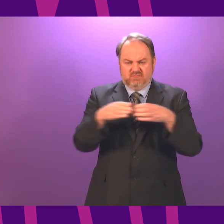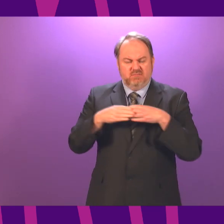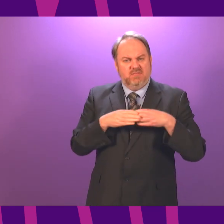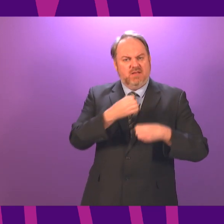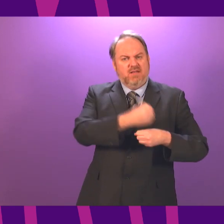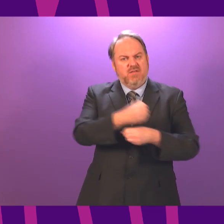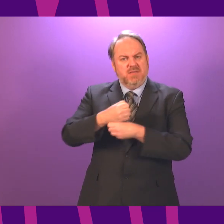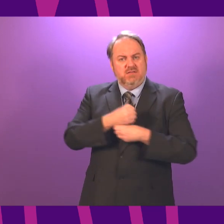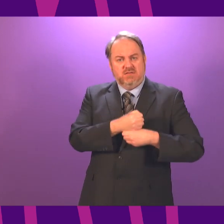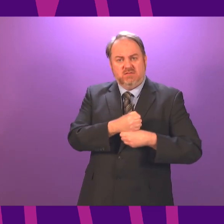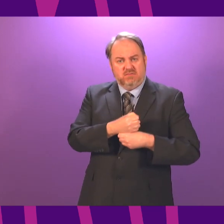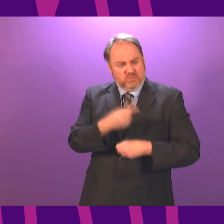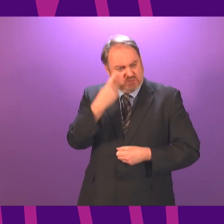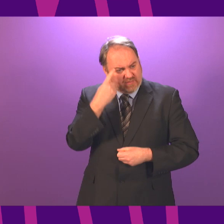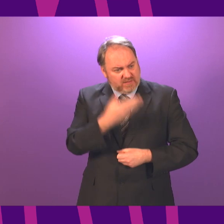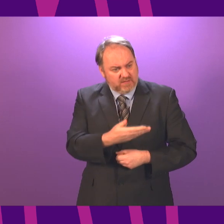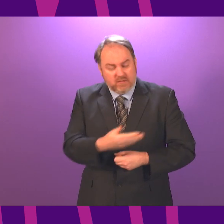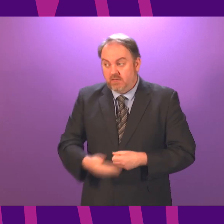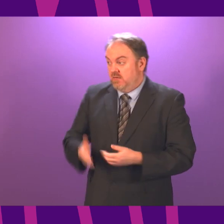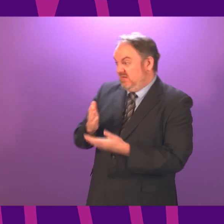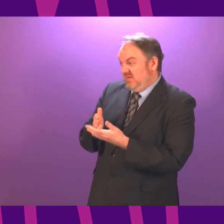I am disappointed—although not surprised—that the United Kingdom Government has decided